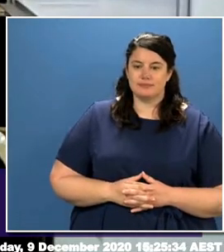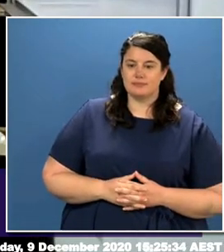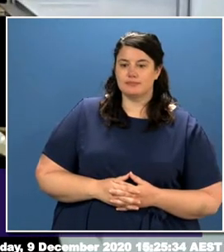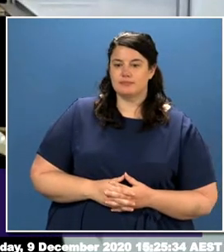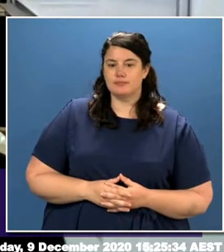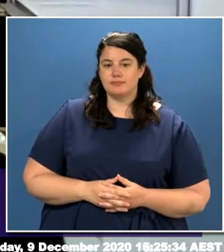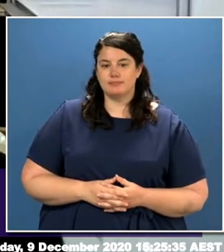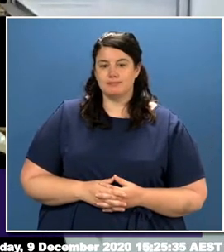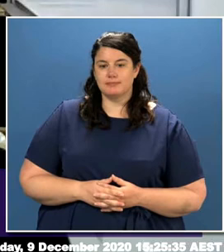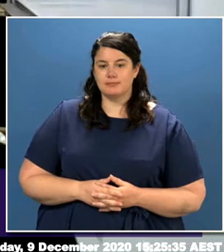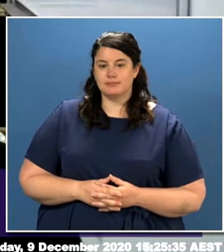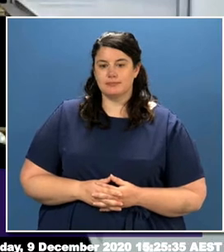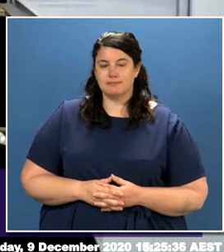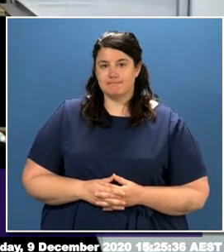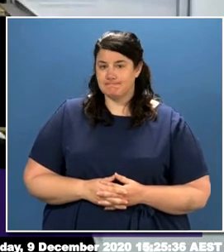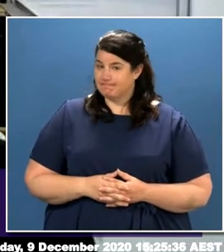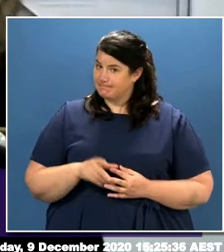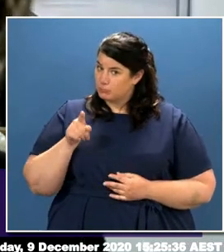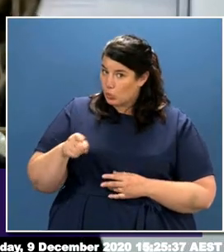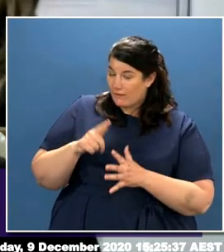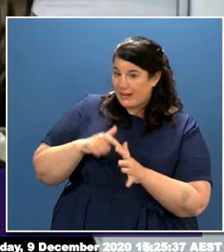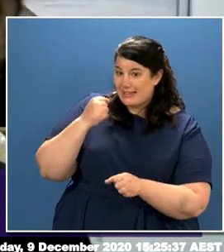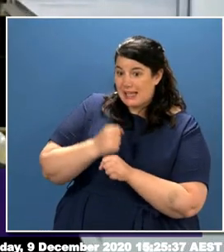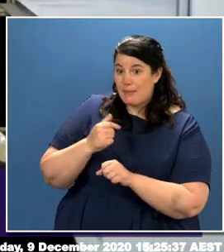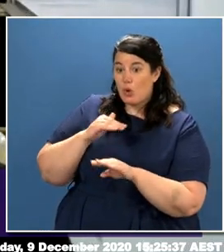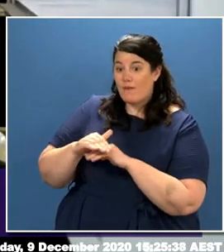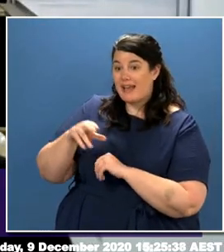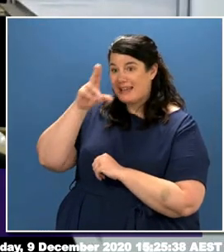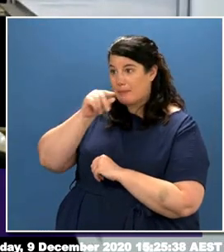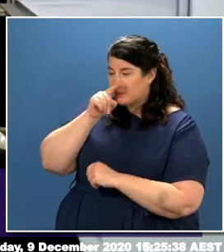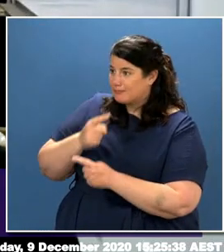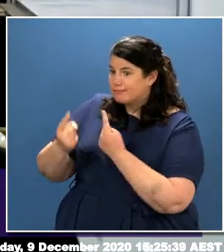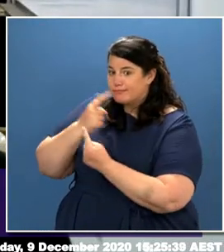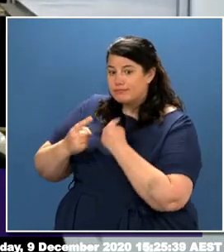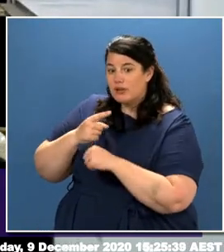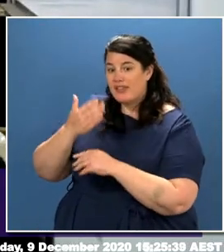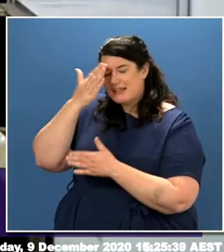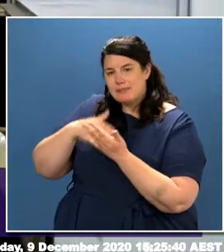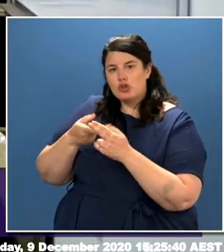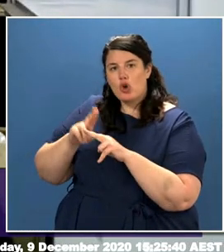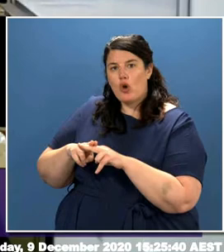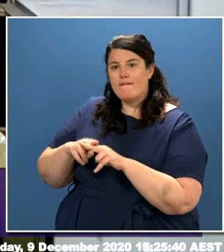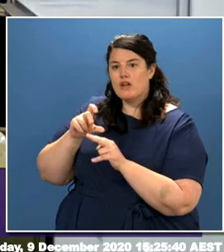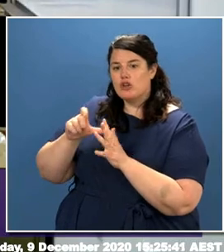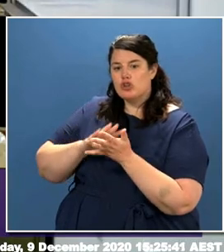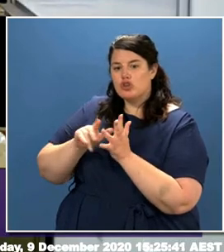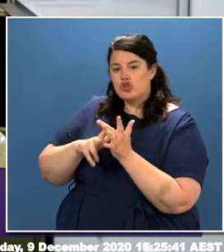Did you have one of the examples of young people telling you about the experience of churning? Did you wanna share that with the Commissioners?